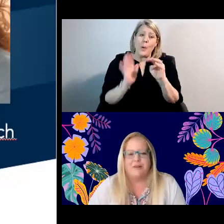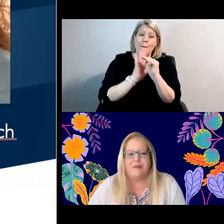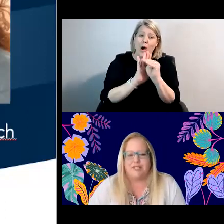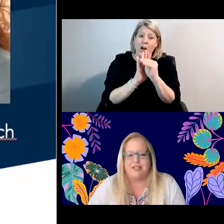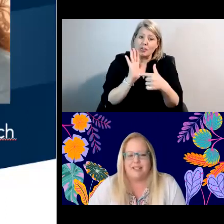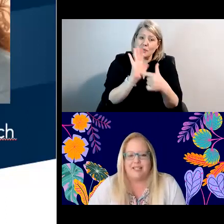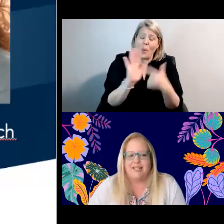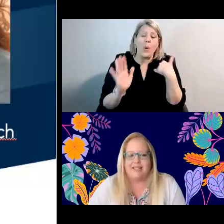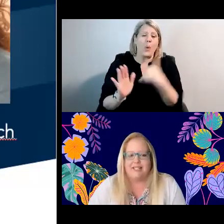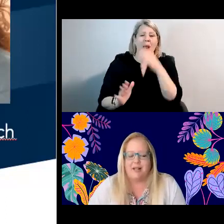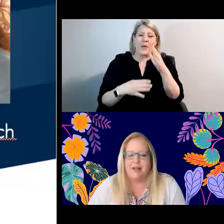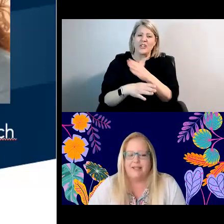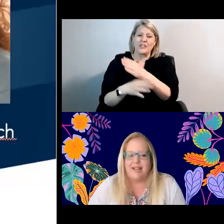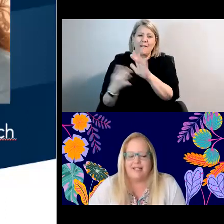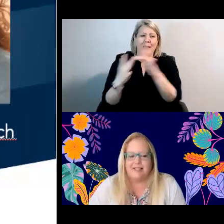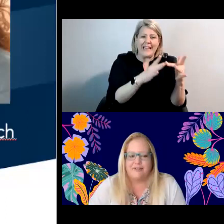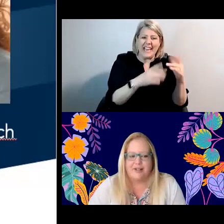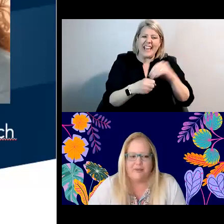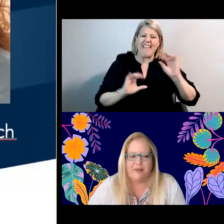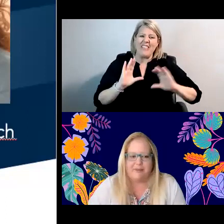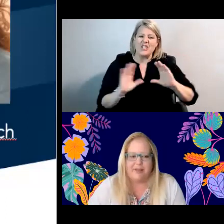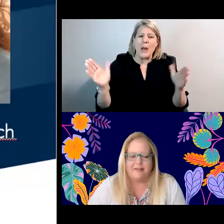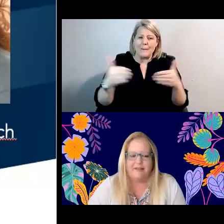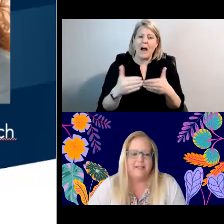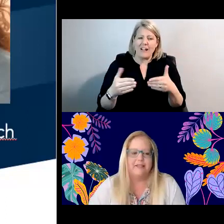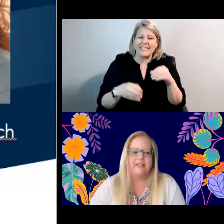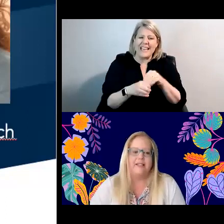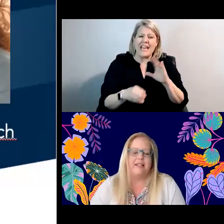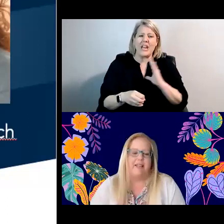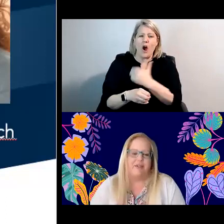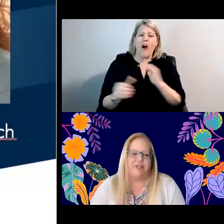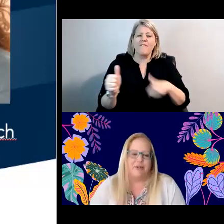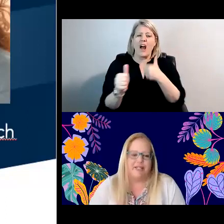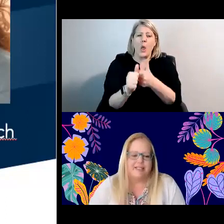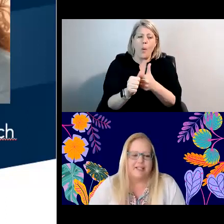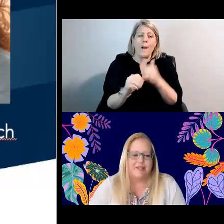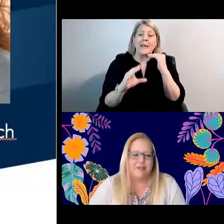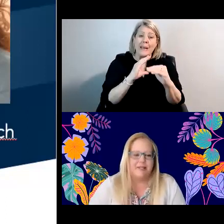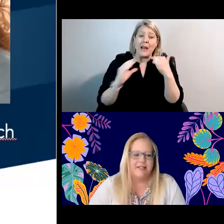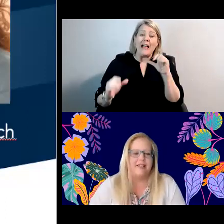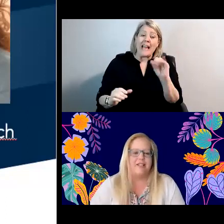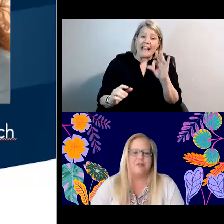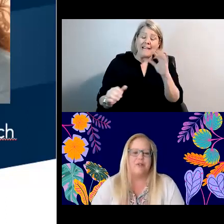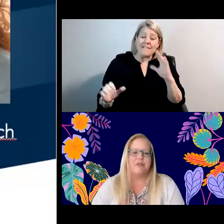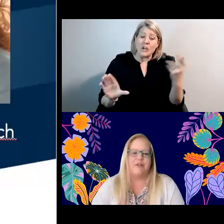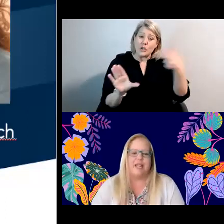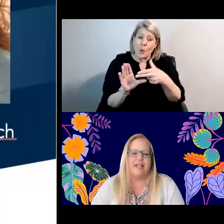We will share the link in the chat box and in our follow-up email. If you're joining us on Zoom, the controls are located